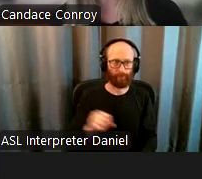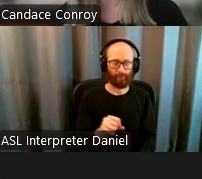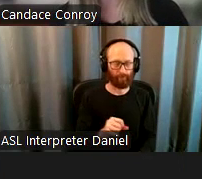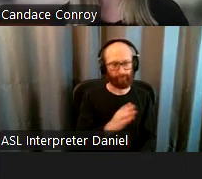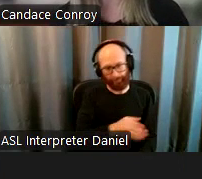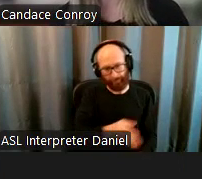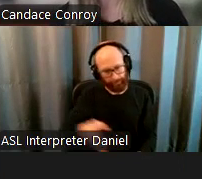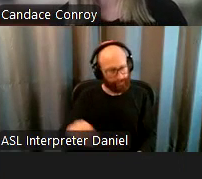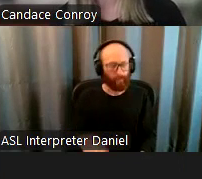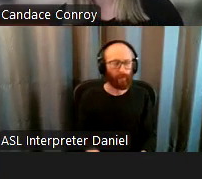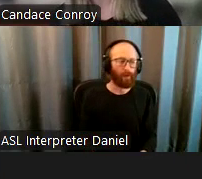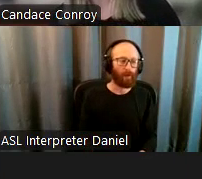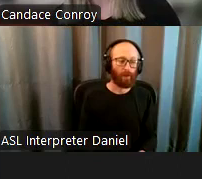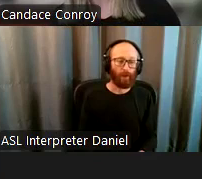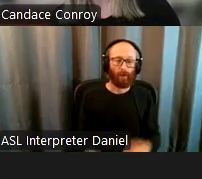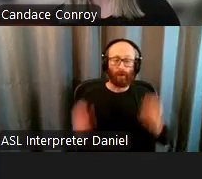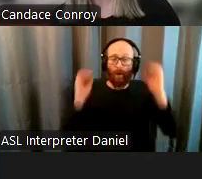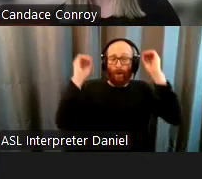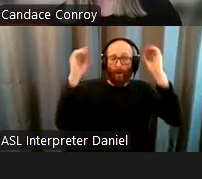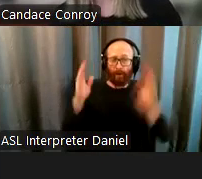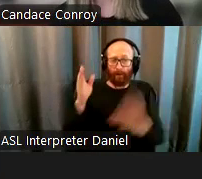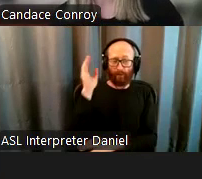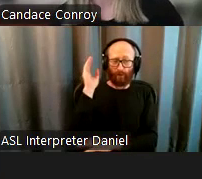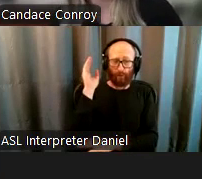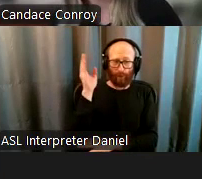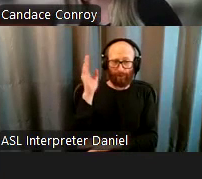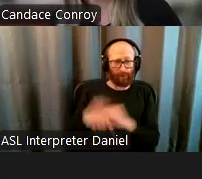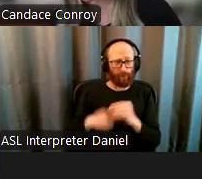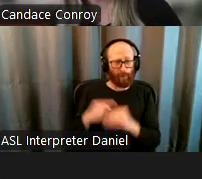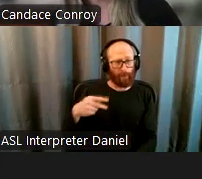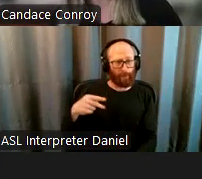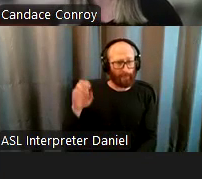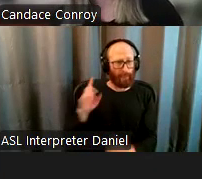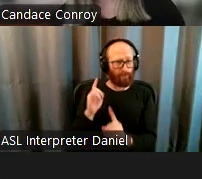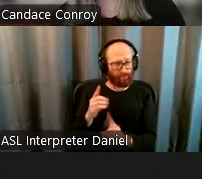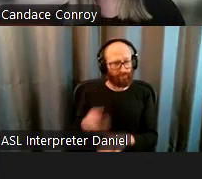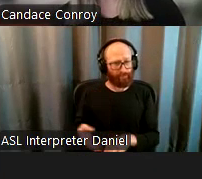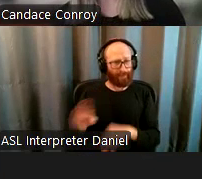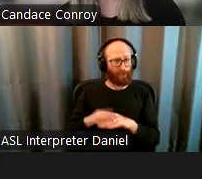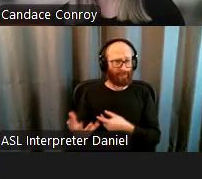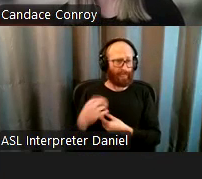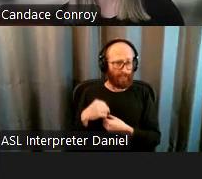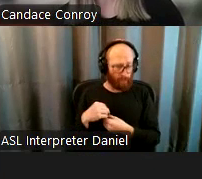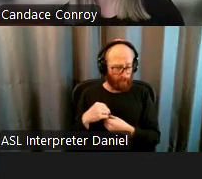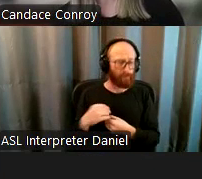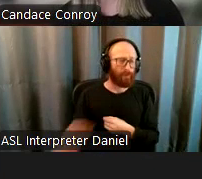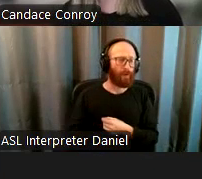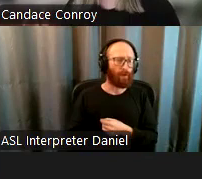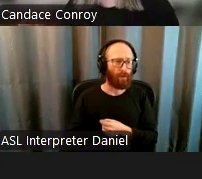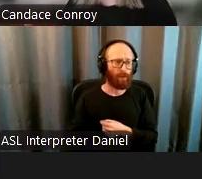that the instructor presentation on PPE, so to increase engagement right? Having instructors